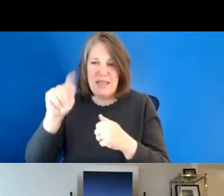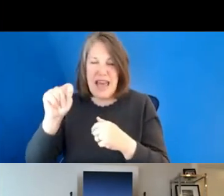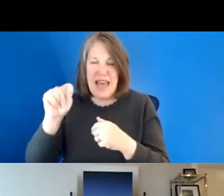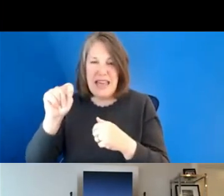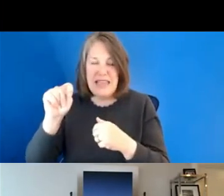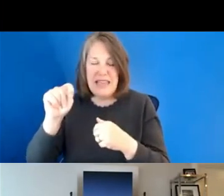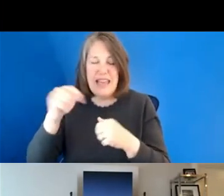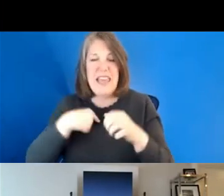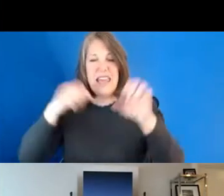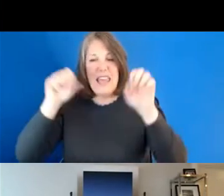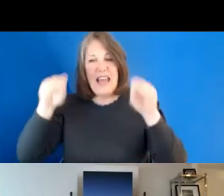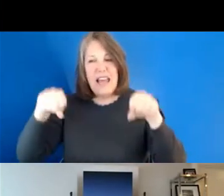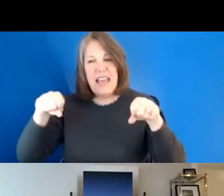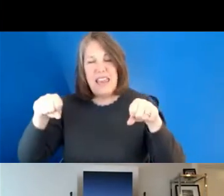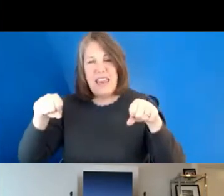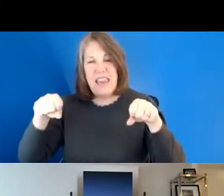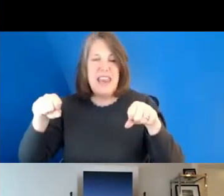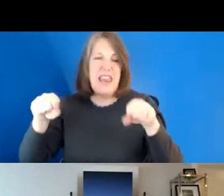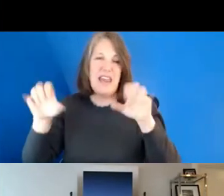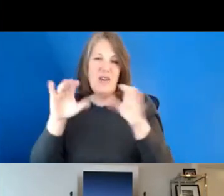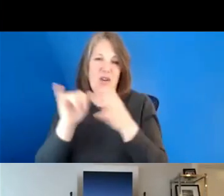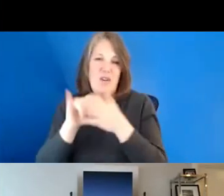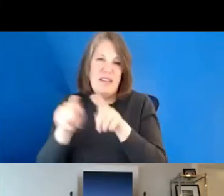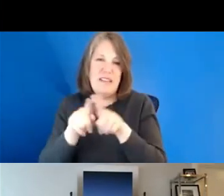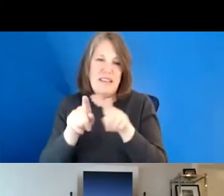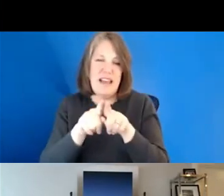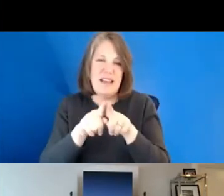can 17:08:31 do this as an image slider.